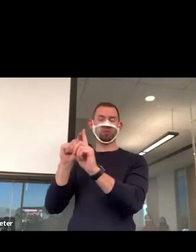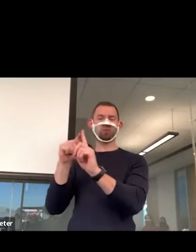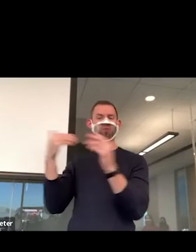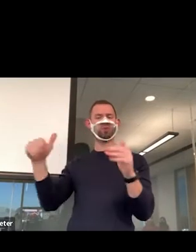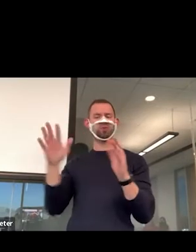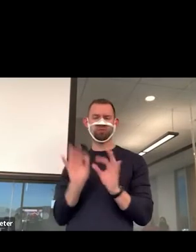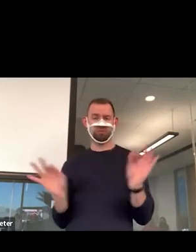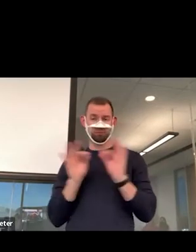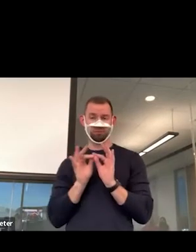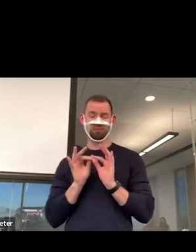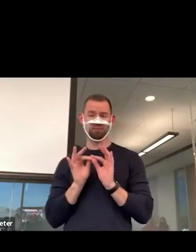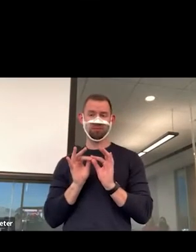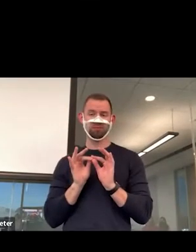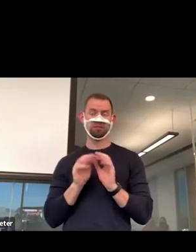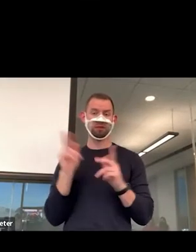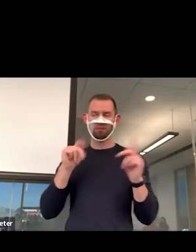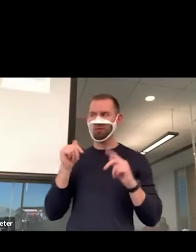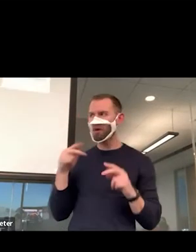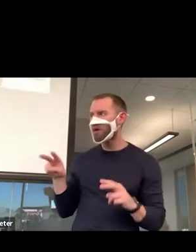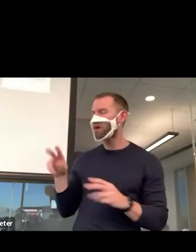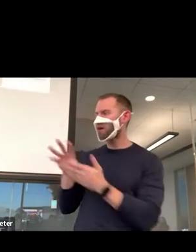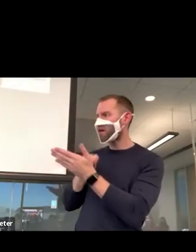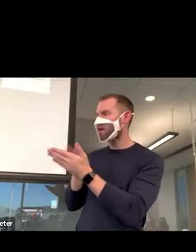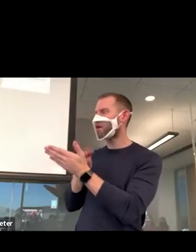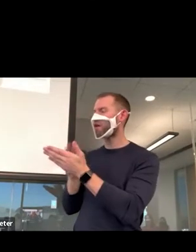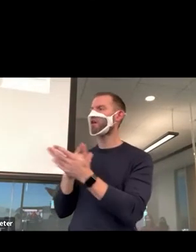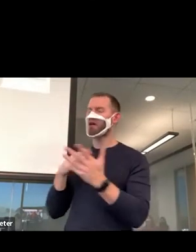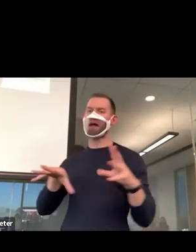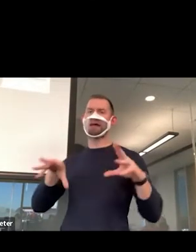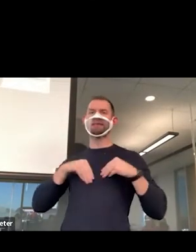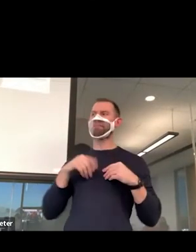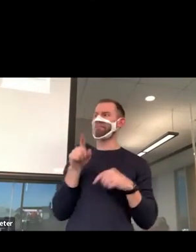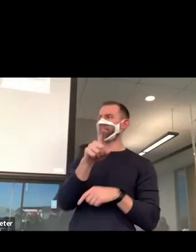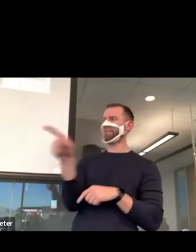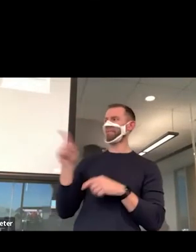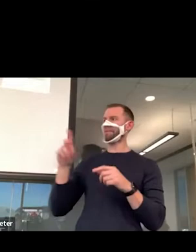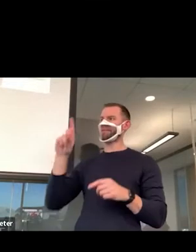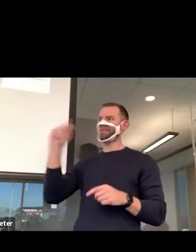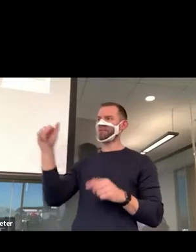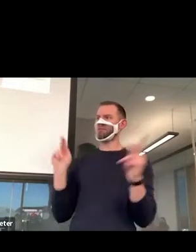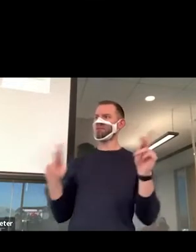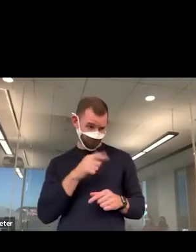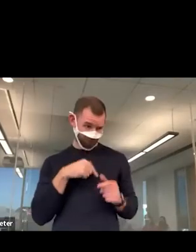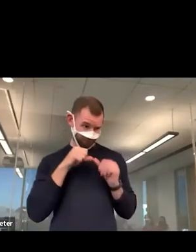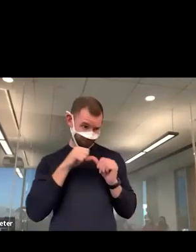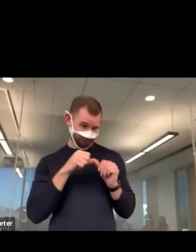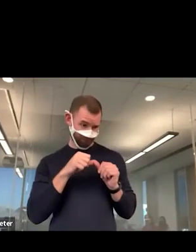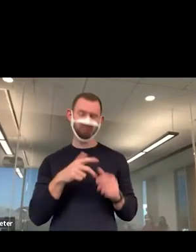and accepting people with disabilities and really it's the only way to become inclusive okay so